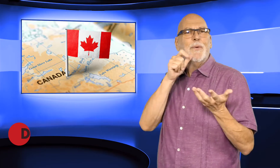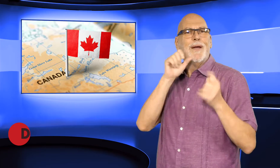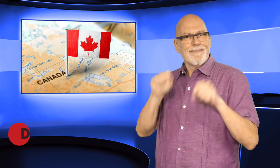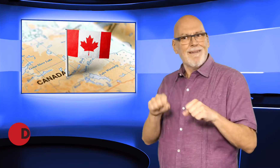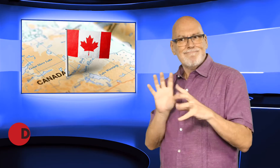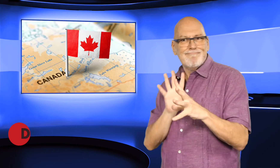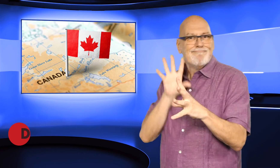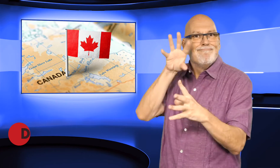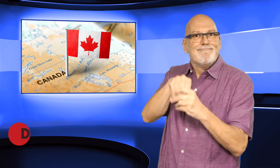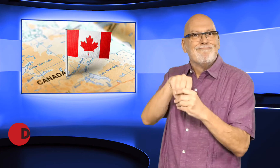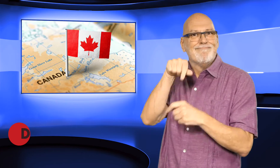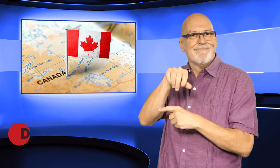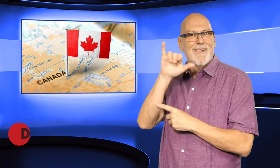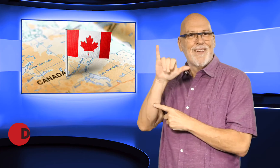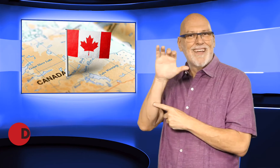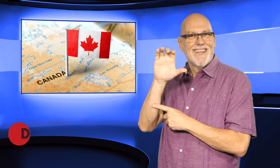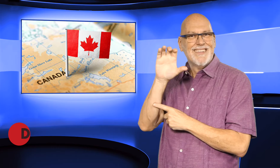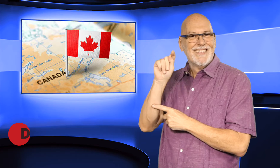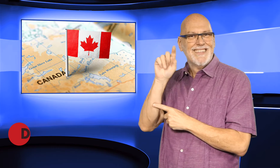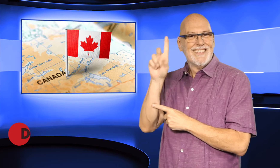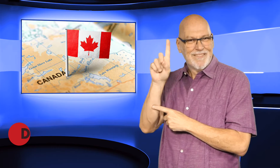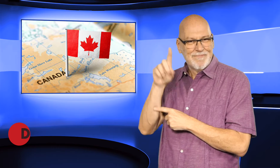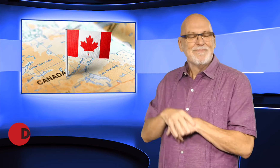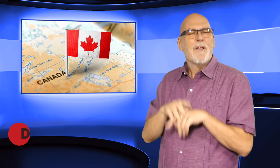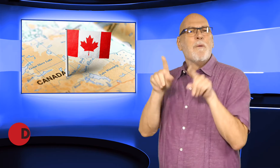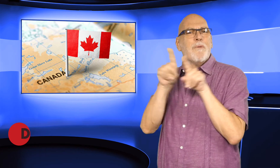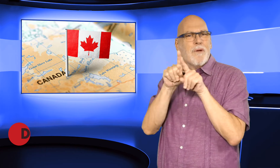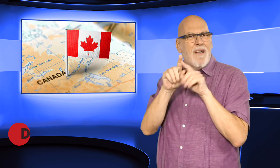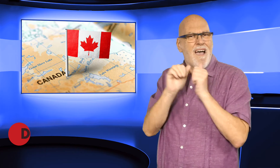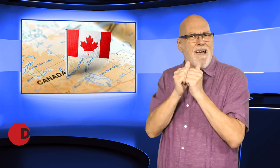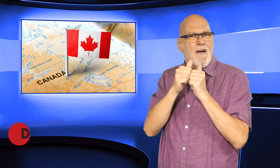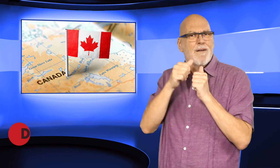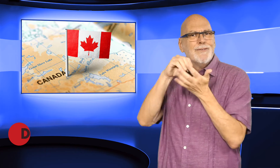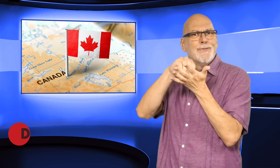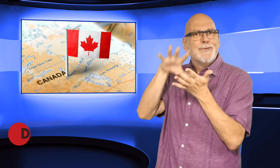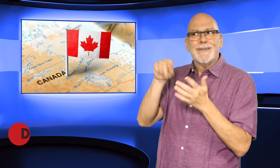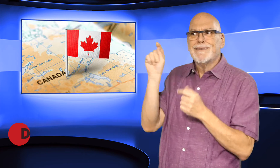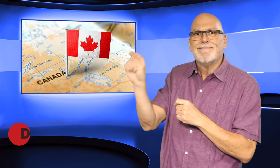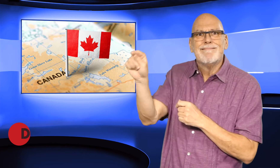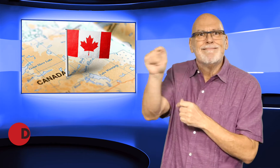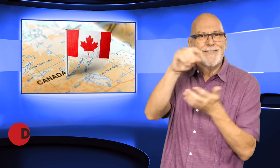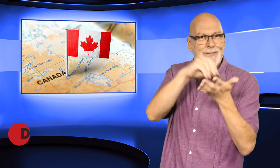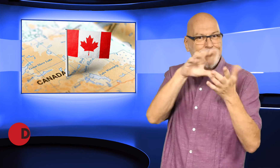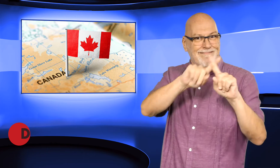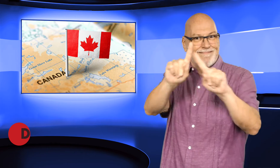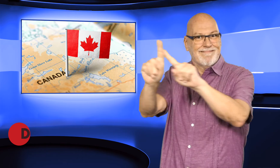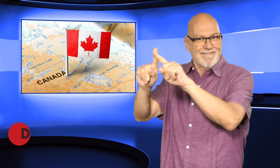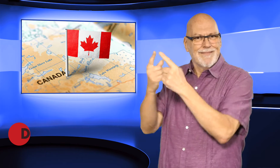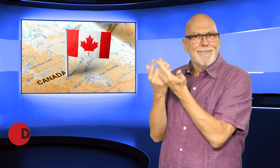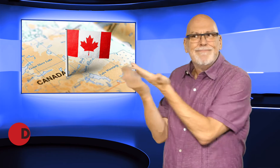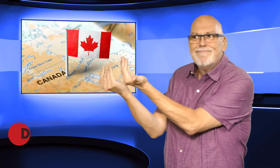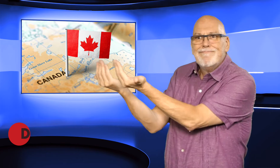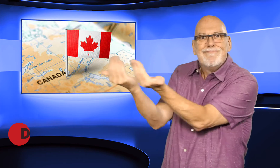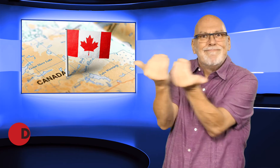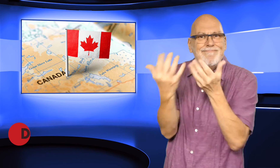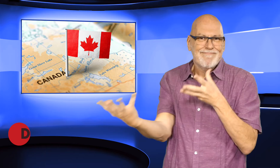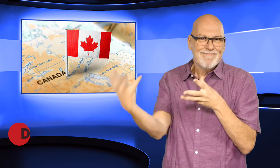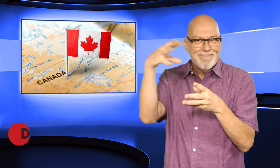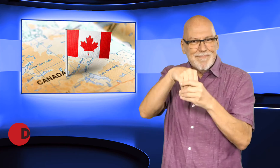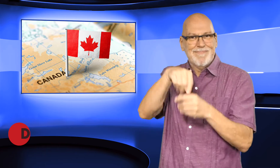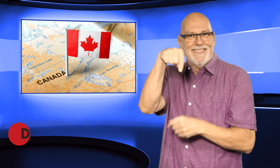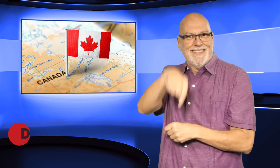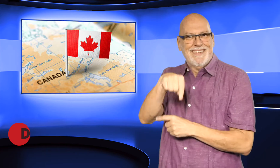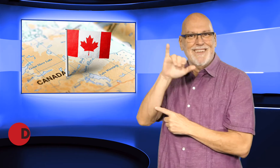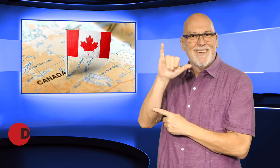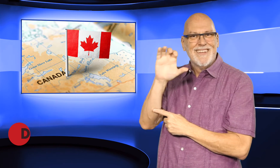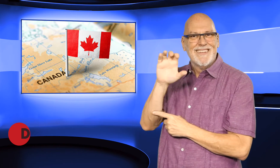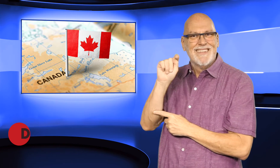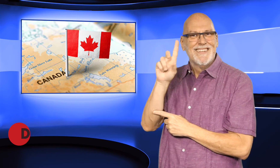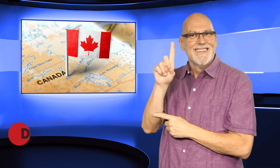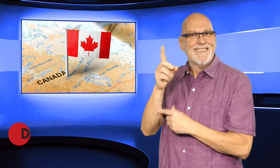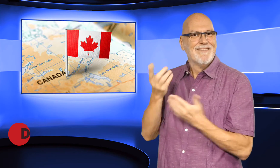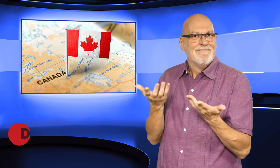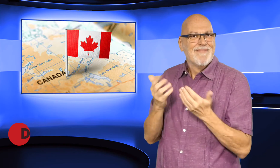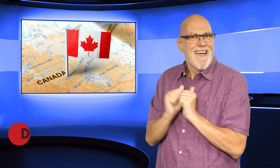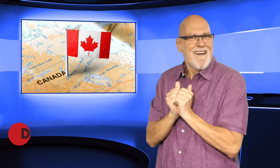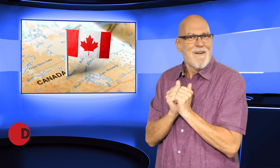Who can participate at YCTD? How are students recruited to participate in YCTD?